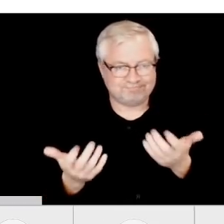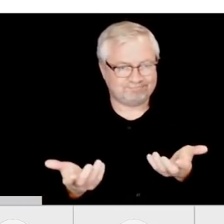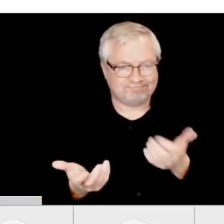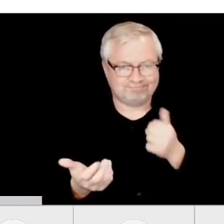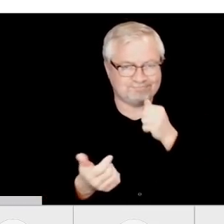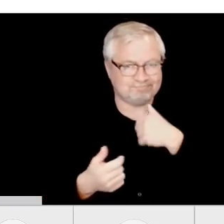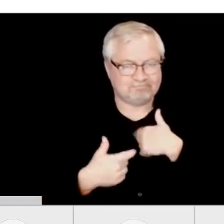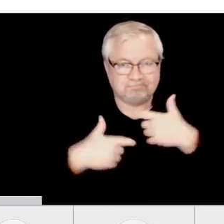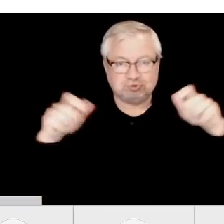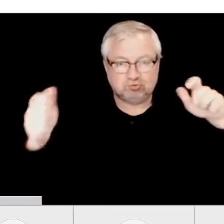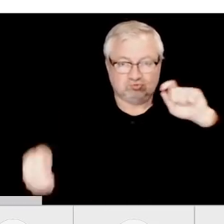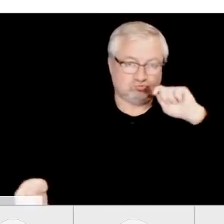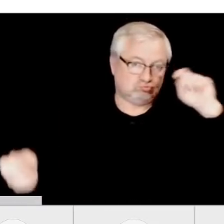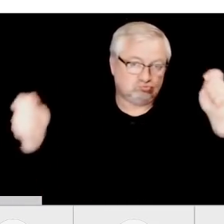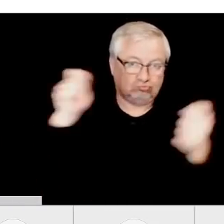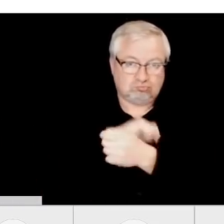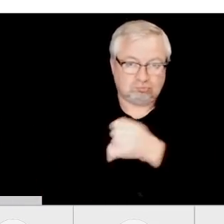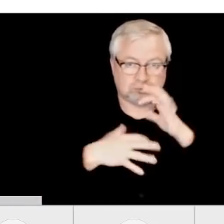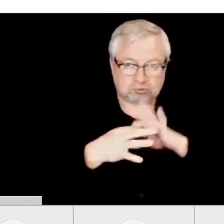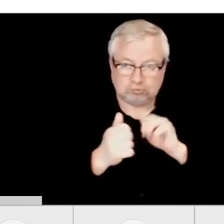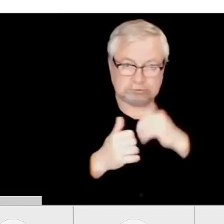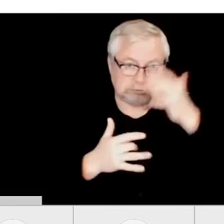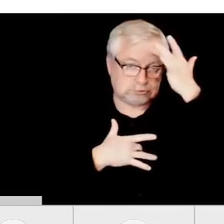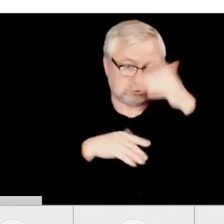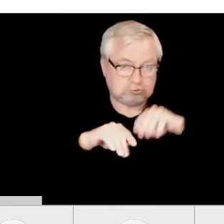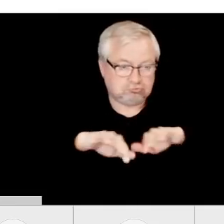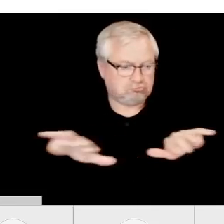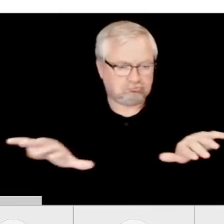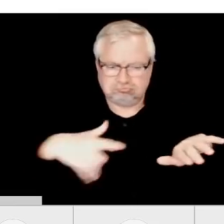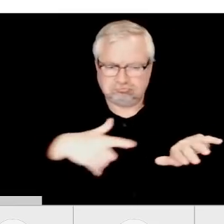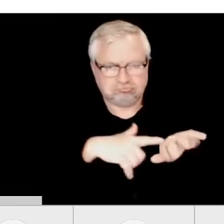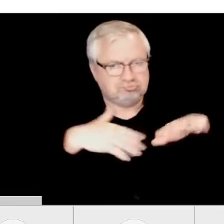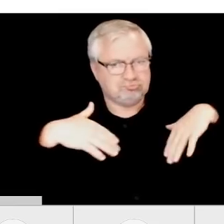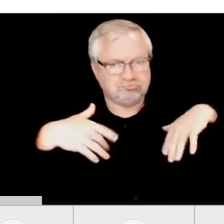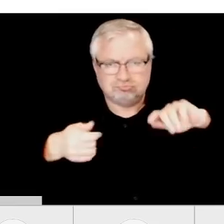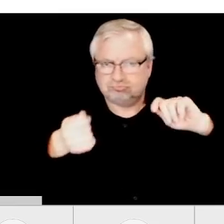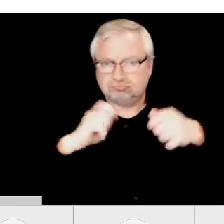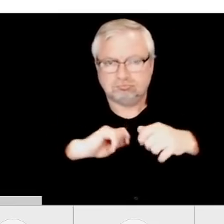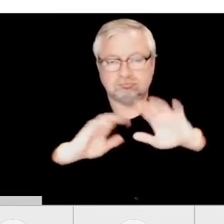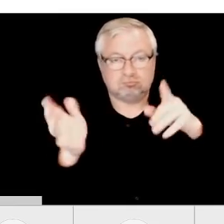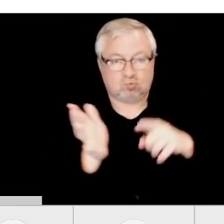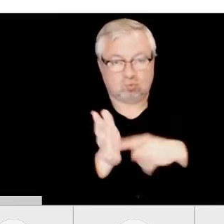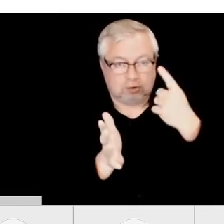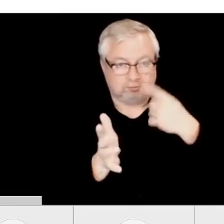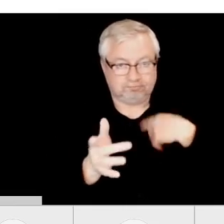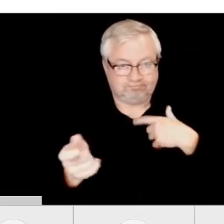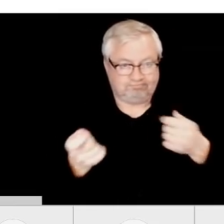outcome of the disease because once mitigation drops, there are a